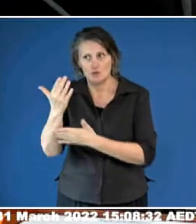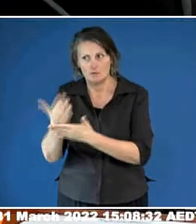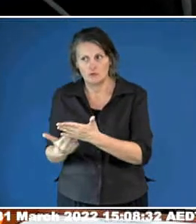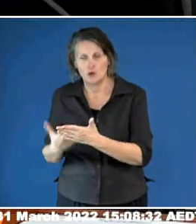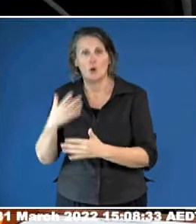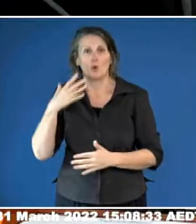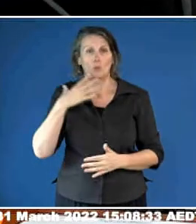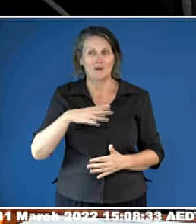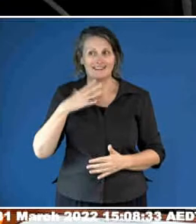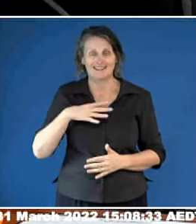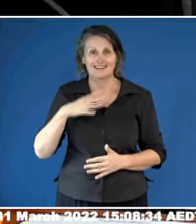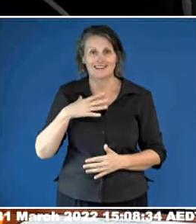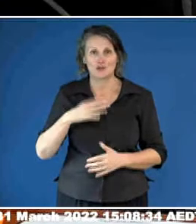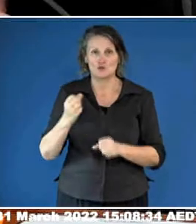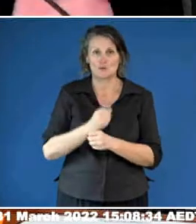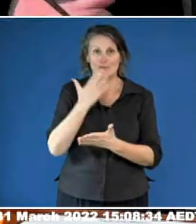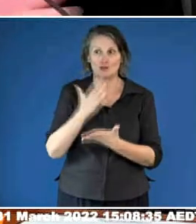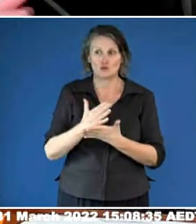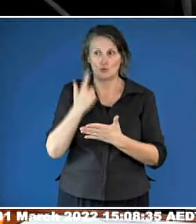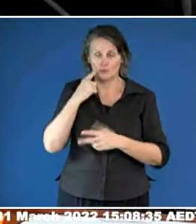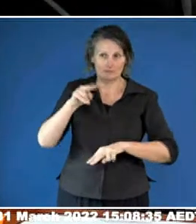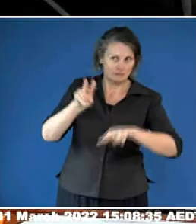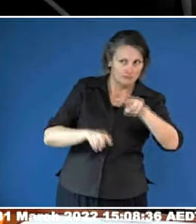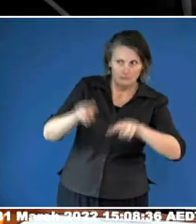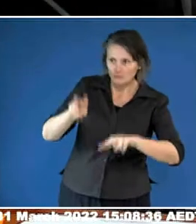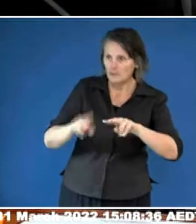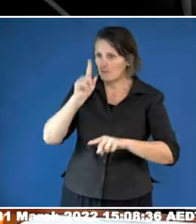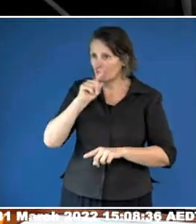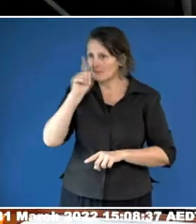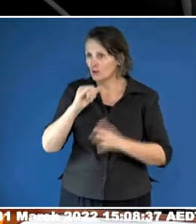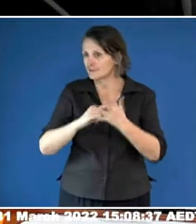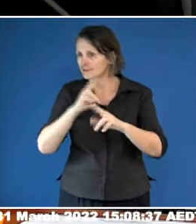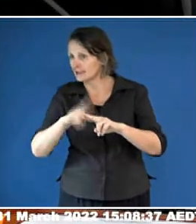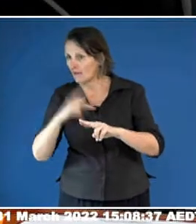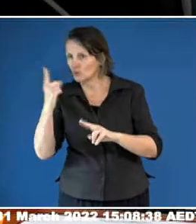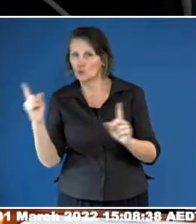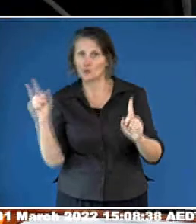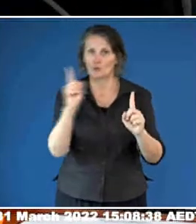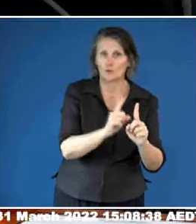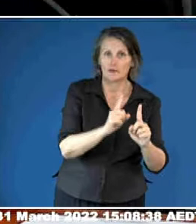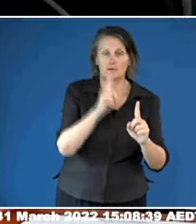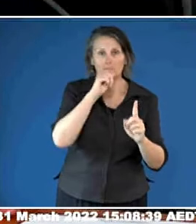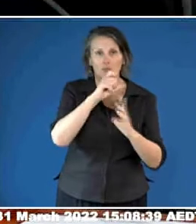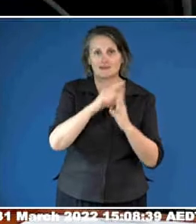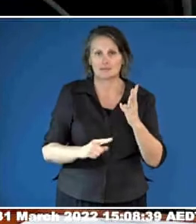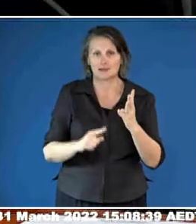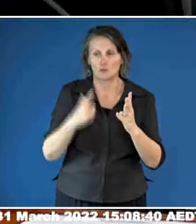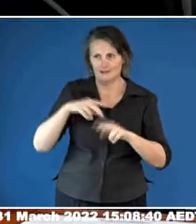in terms of how - WWDA has always heard a lot of stories from women on this? What needs to be on the screen?